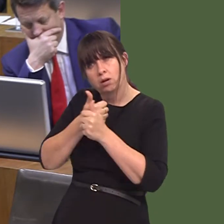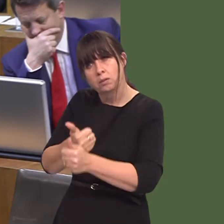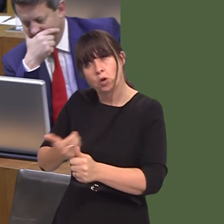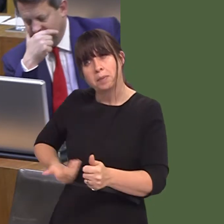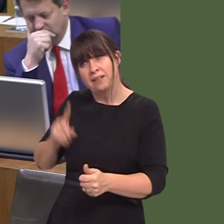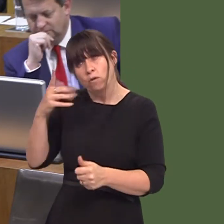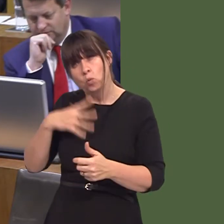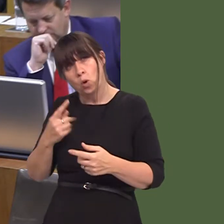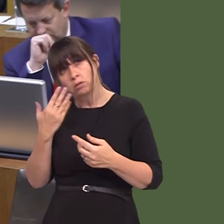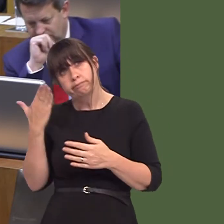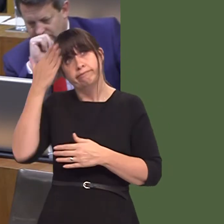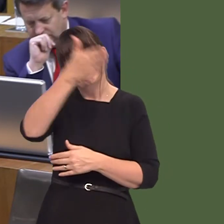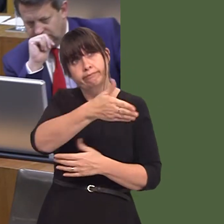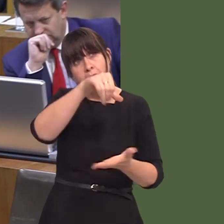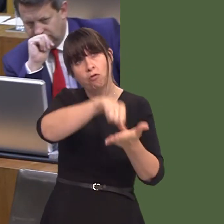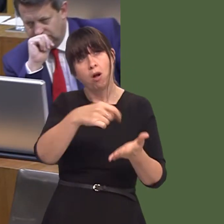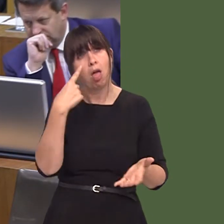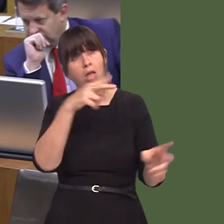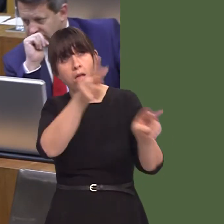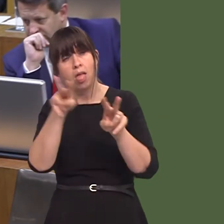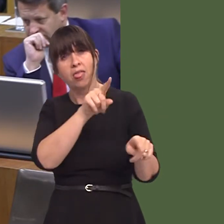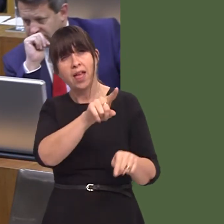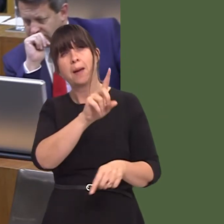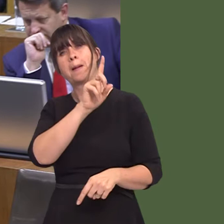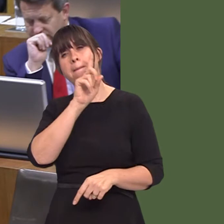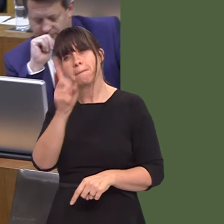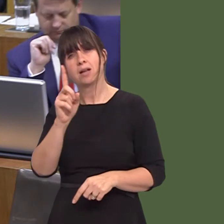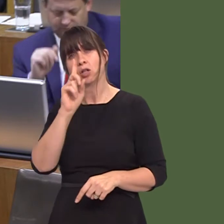to visit Iran, who want to look at the market in Iran, but it would stop short of indemnifying